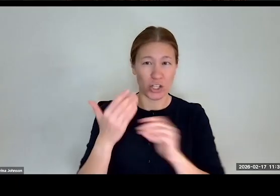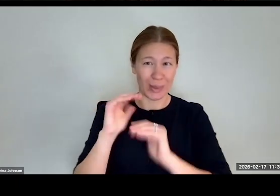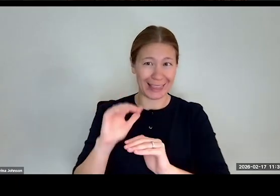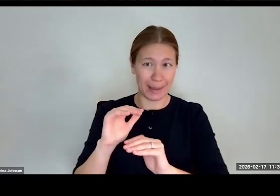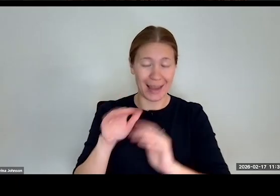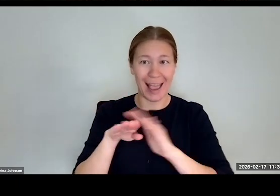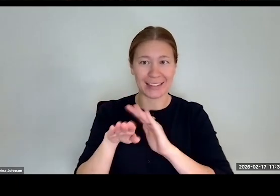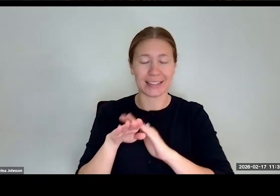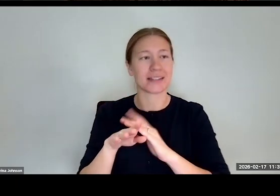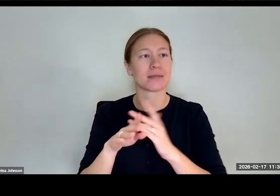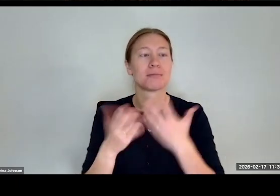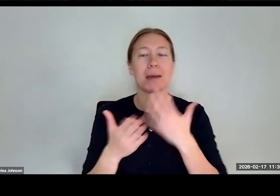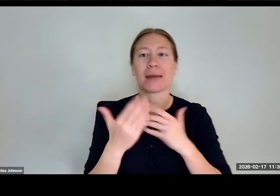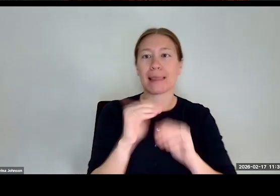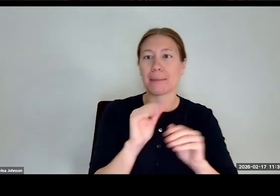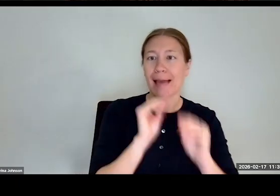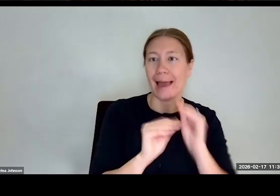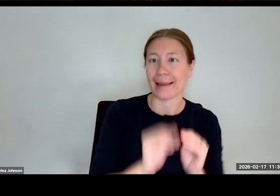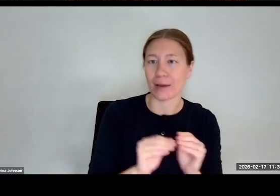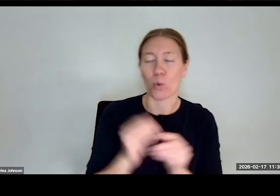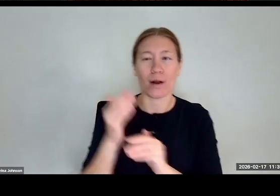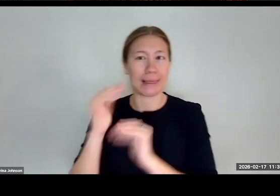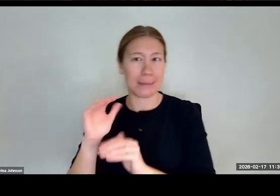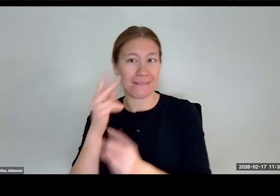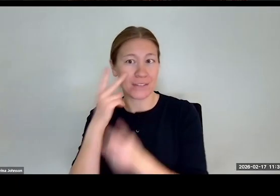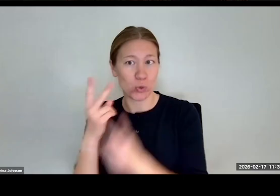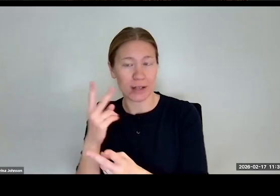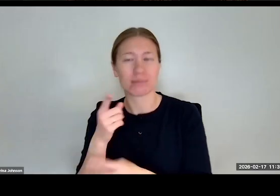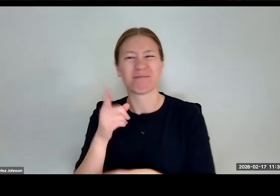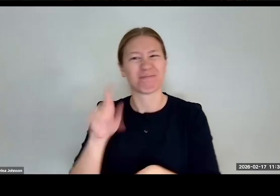or viewing your slides that you are using the password protection feature in